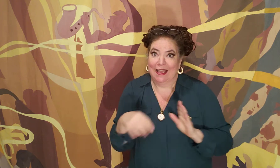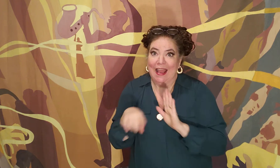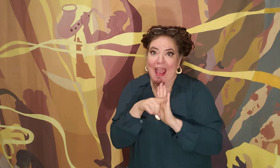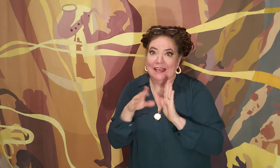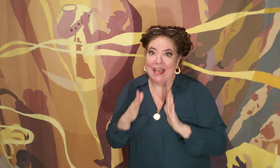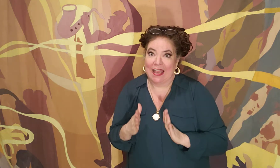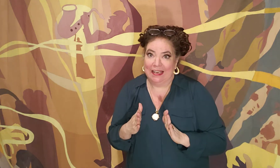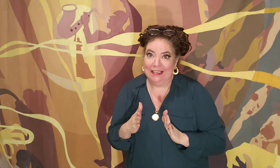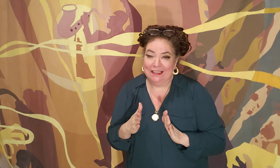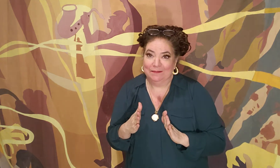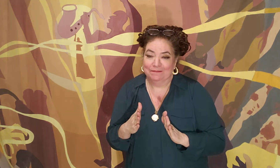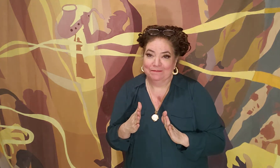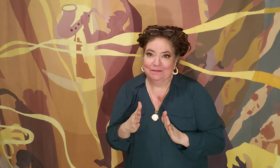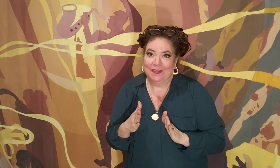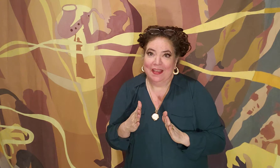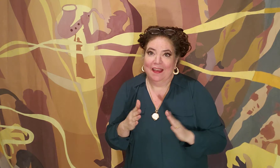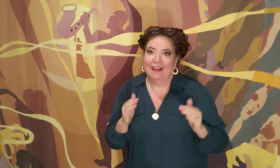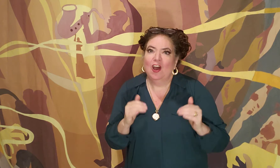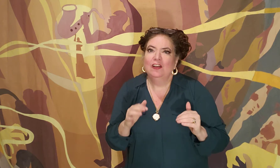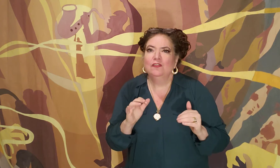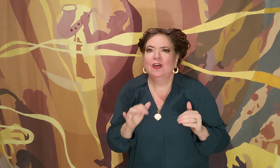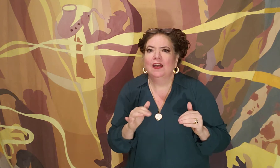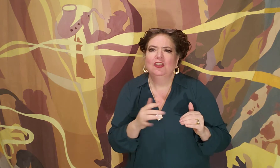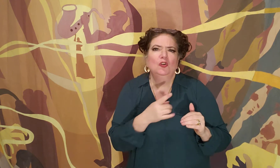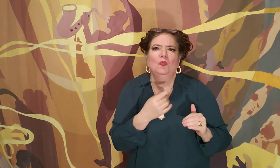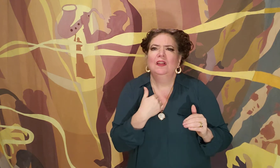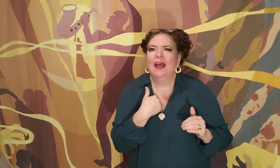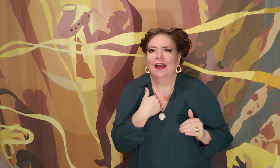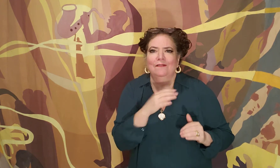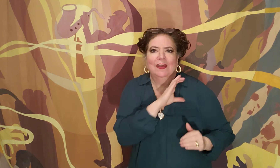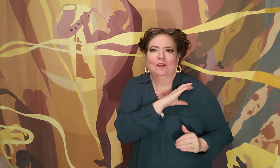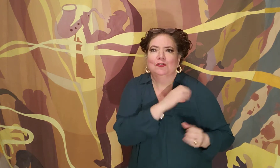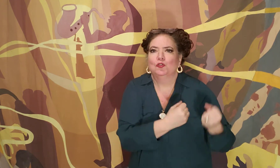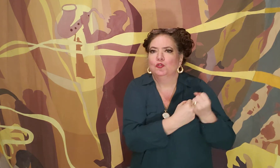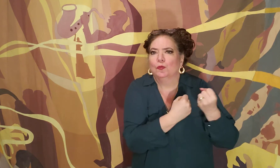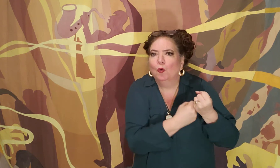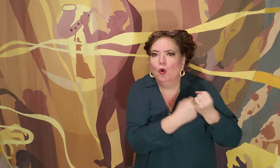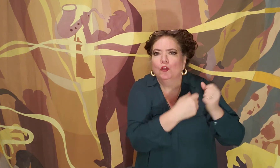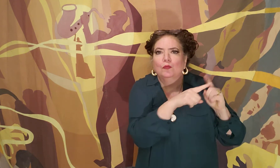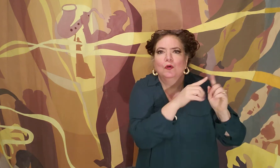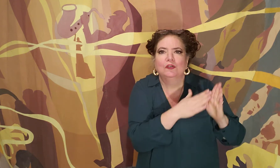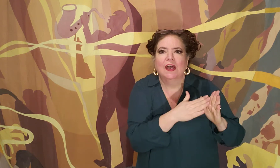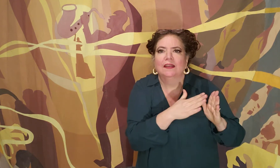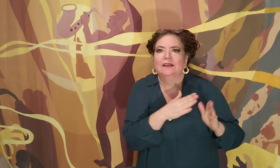and antagonist. And under that you will have characters who support the protagonist.